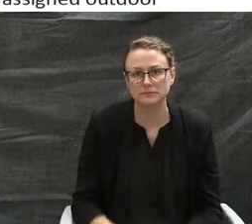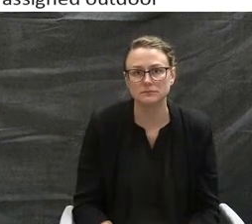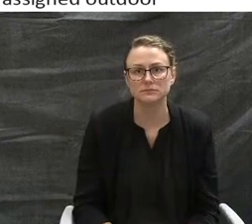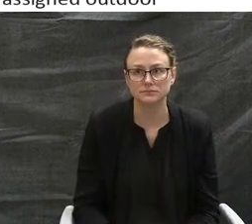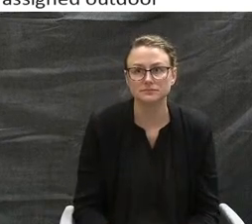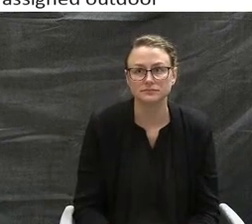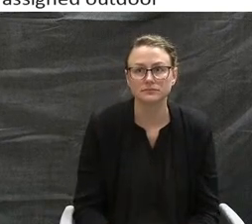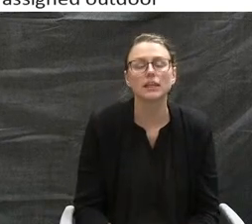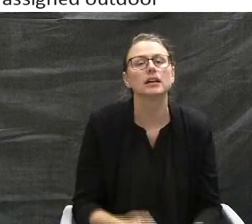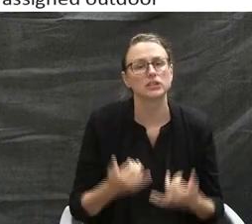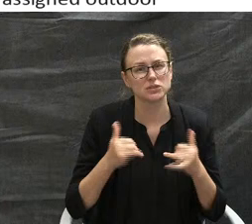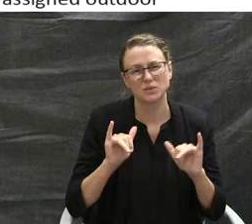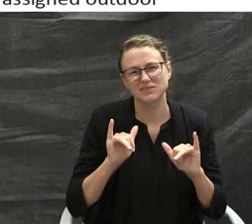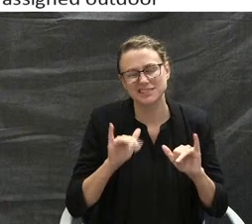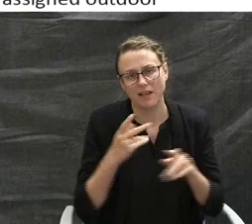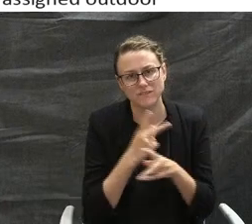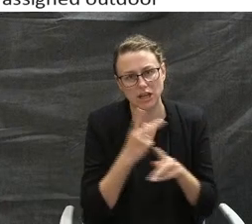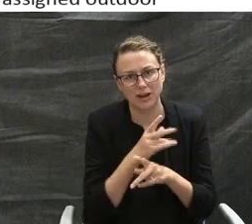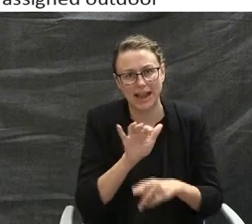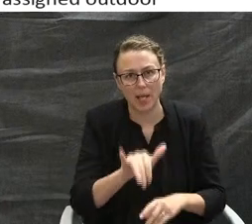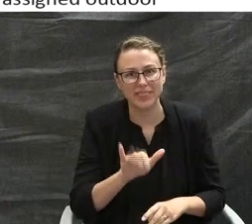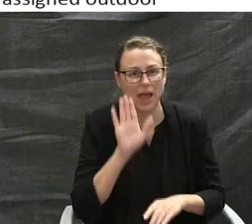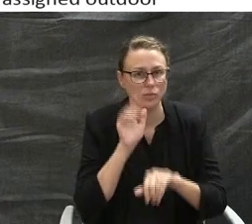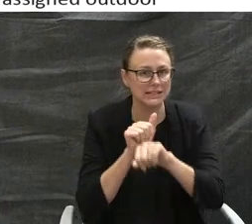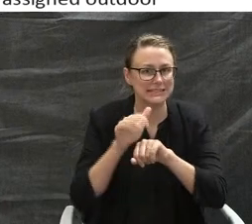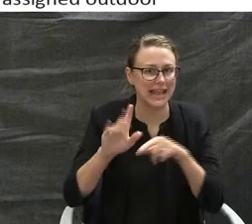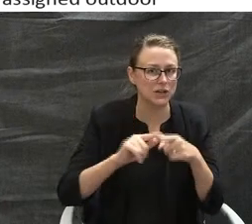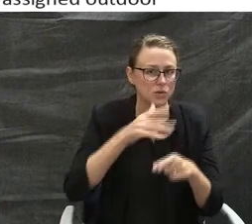So we'll get those logistics out to parents and.